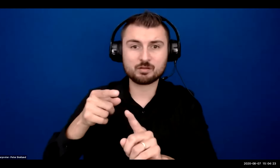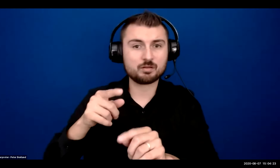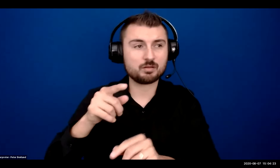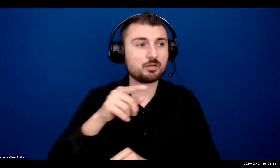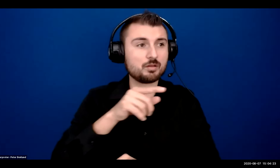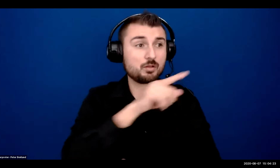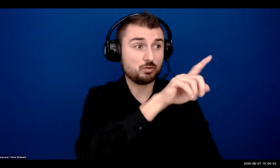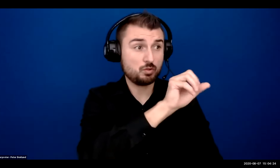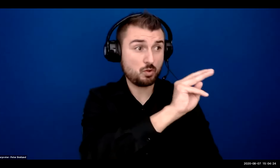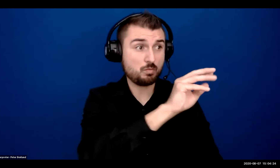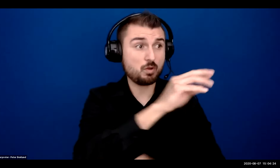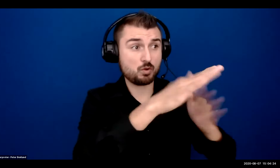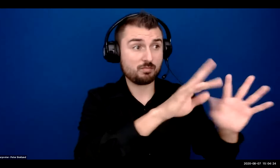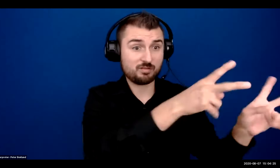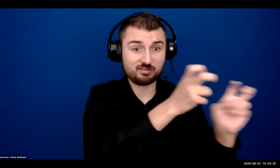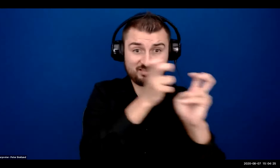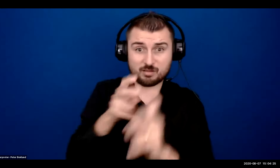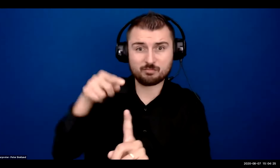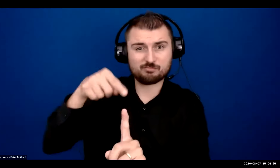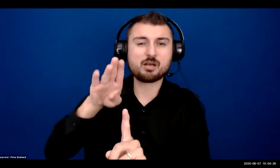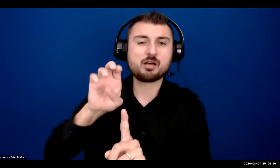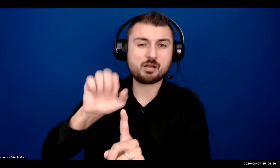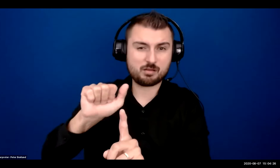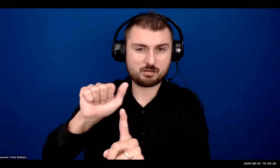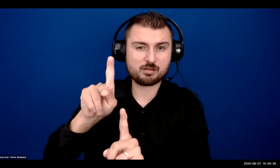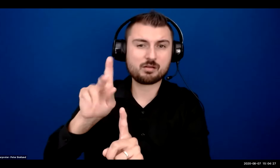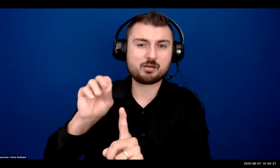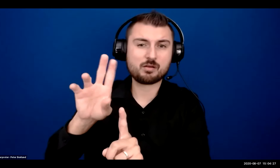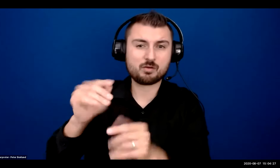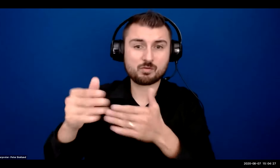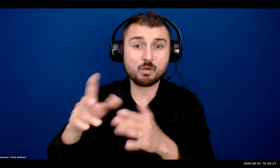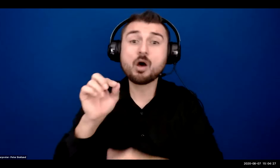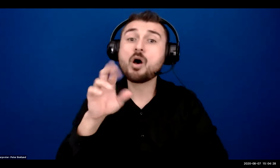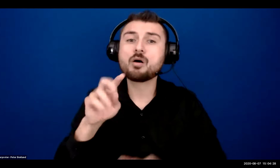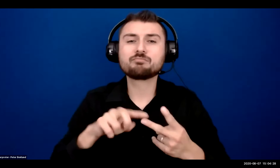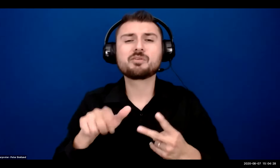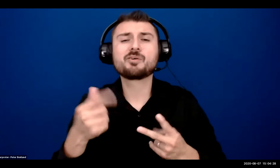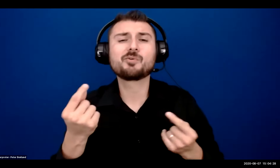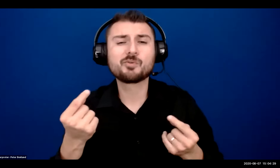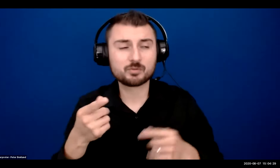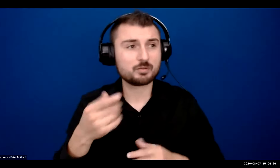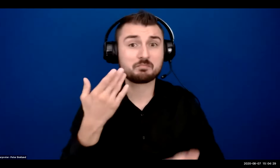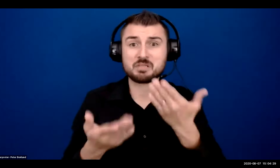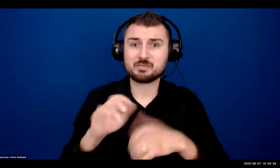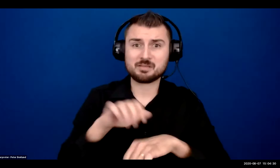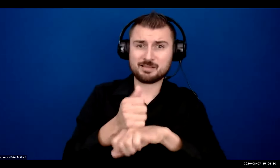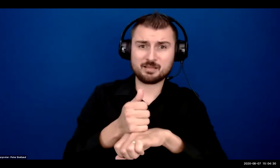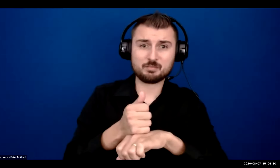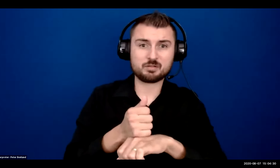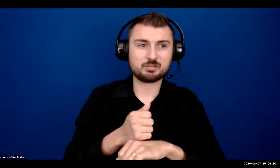And then so there there is going to be two options you can either- manually add whoever is in your Zoom room